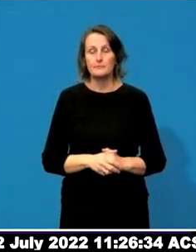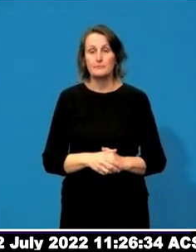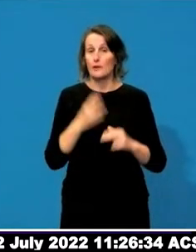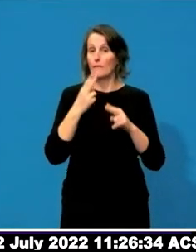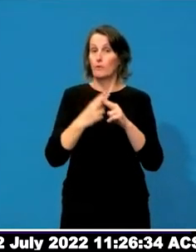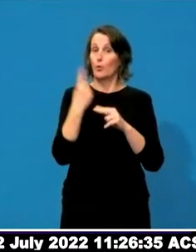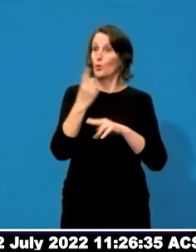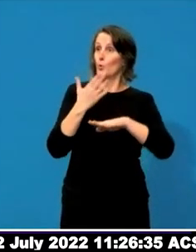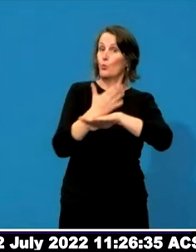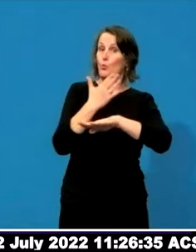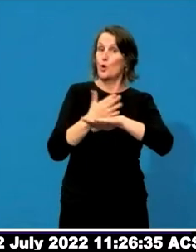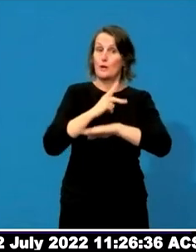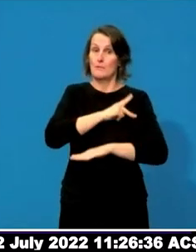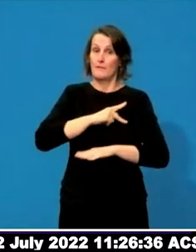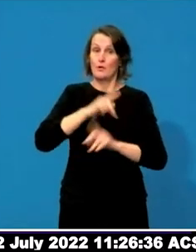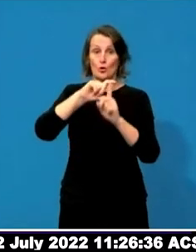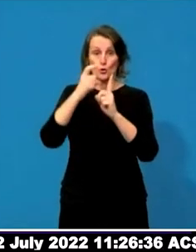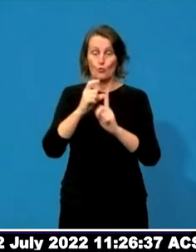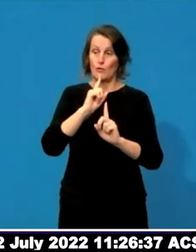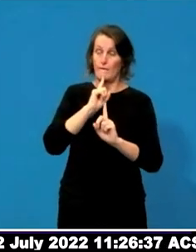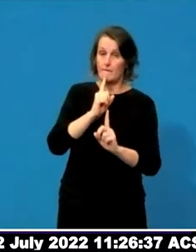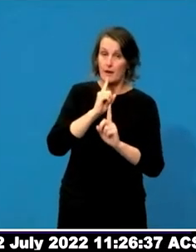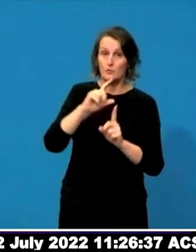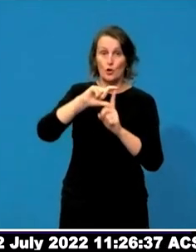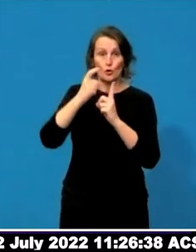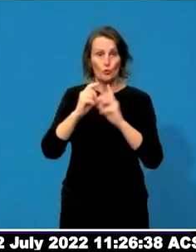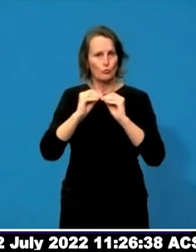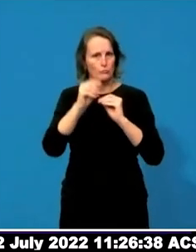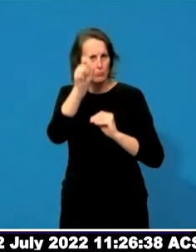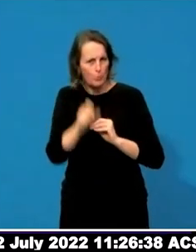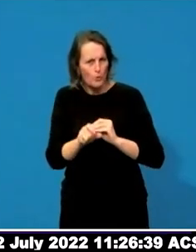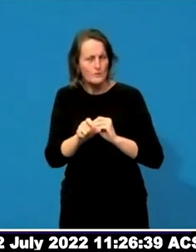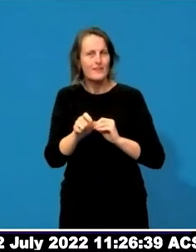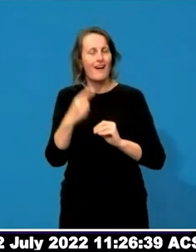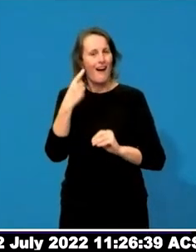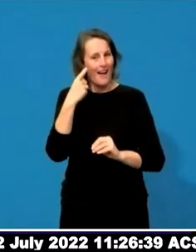and return to country, it would be nice to see a culture change